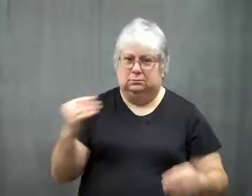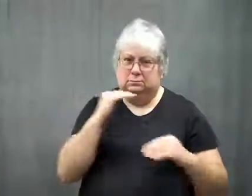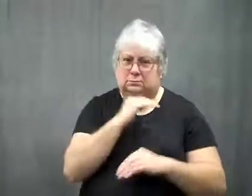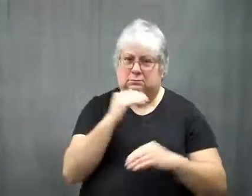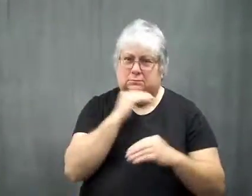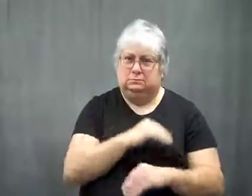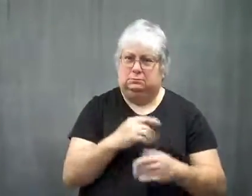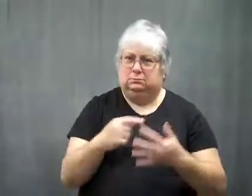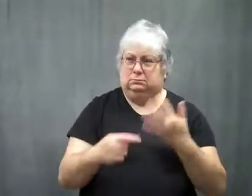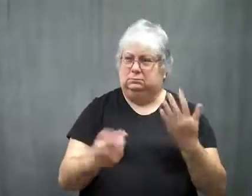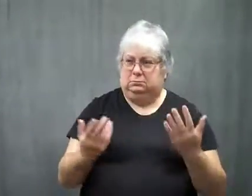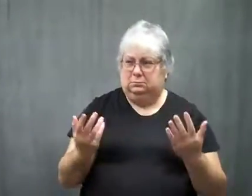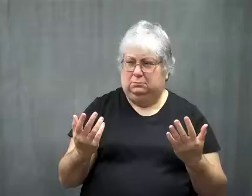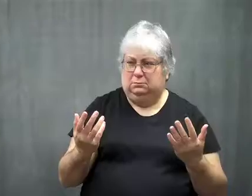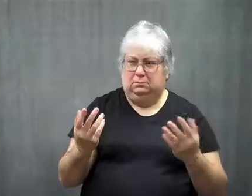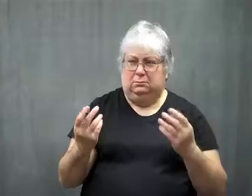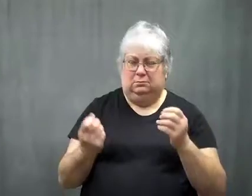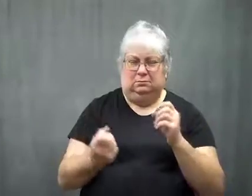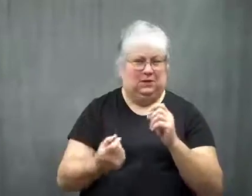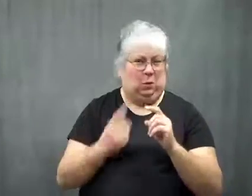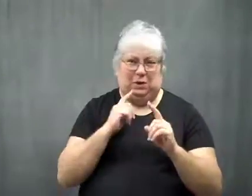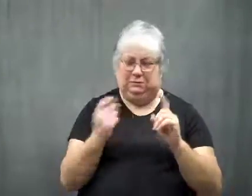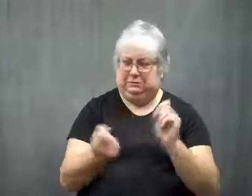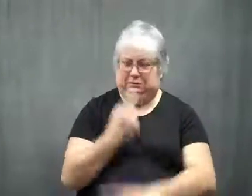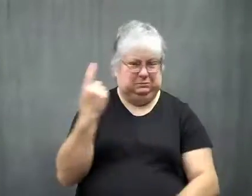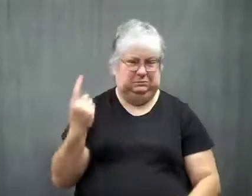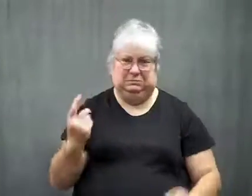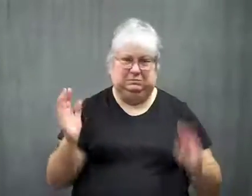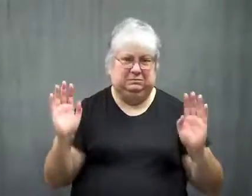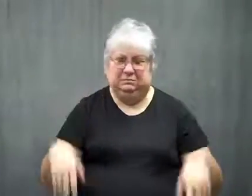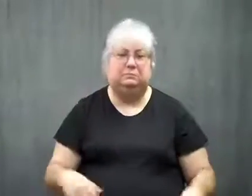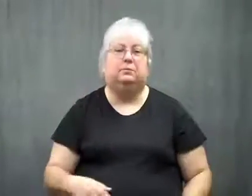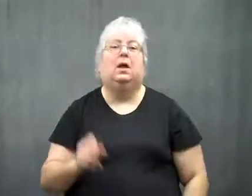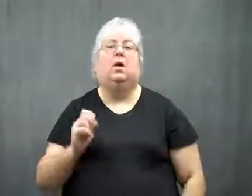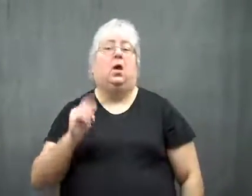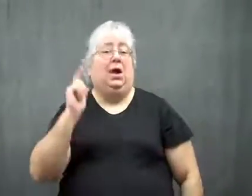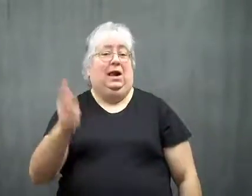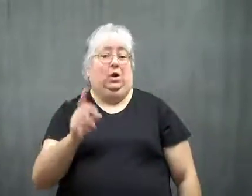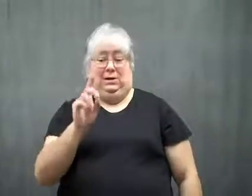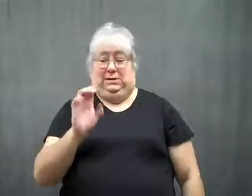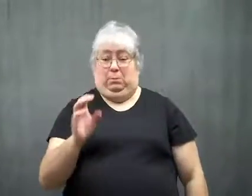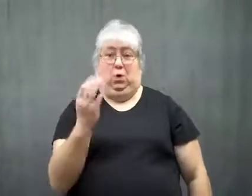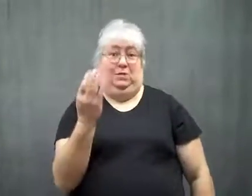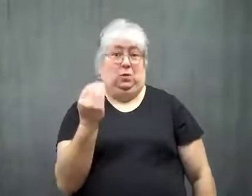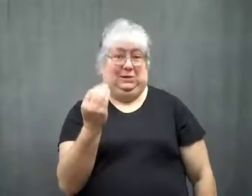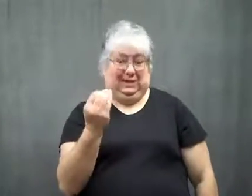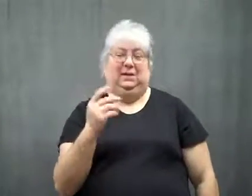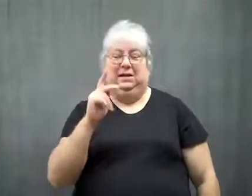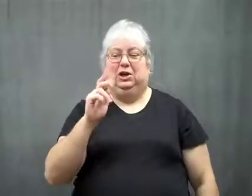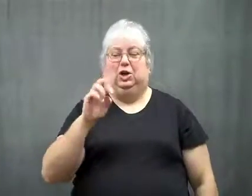He wasn't truthful, and it didn't make sense.